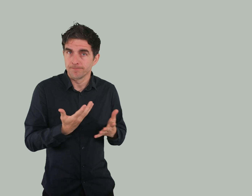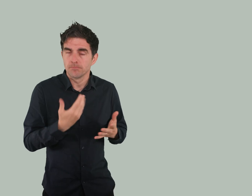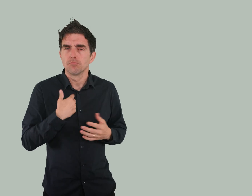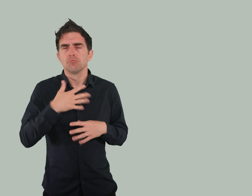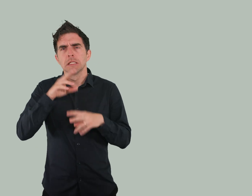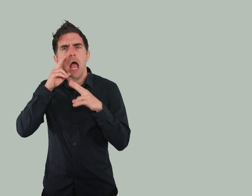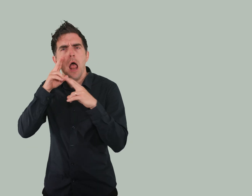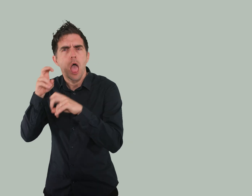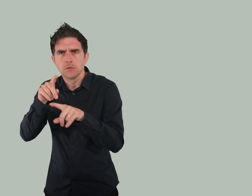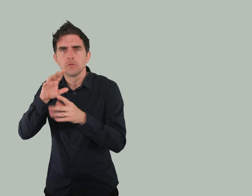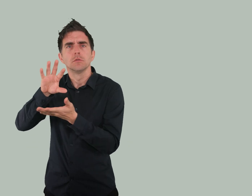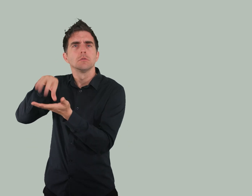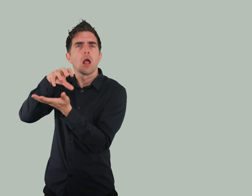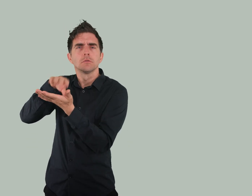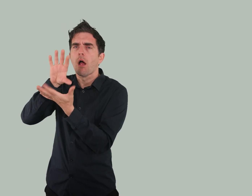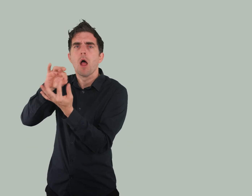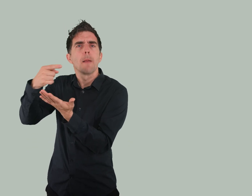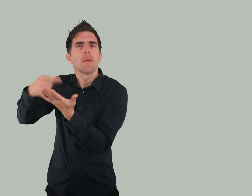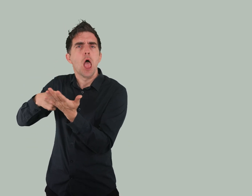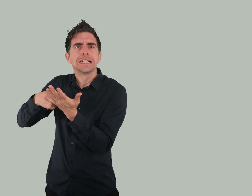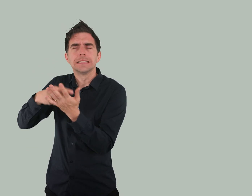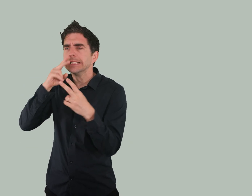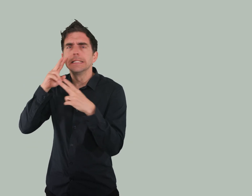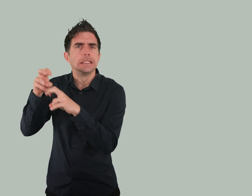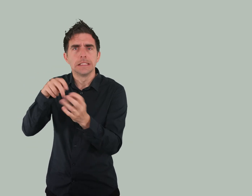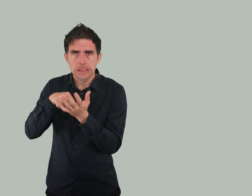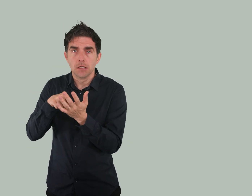We saw analysis by the Centre for Policy Studies